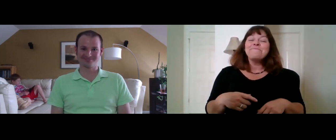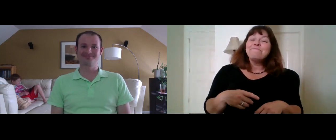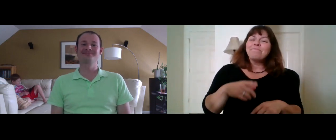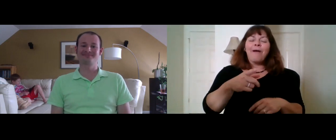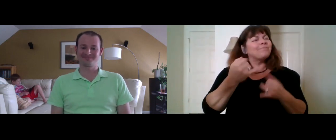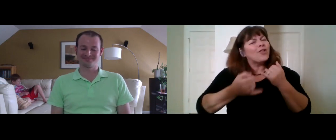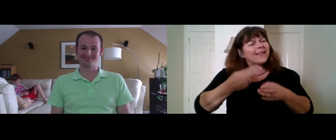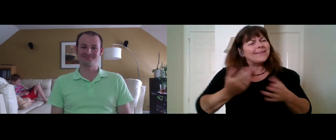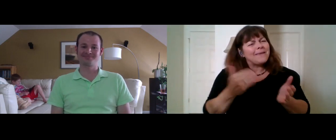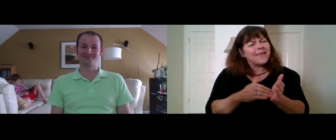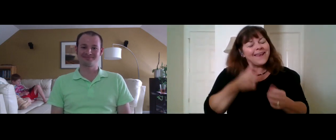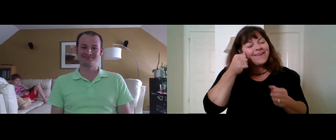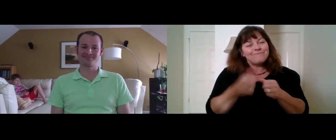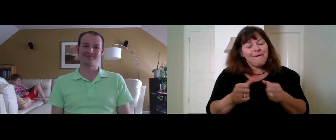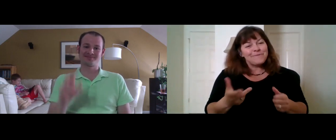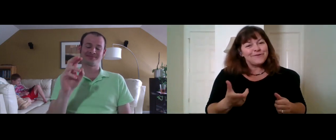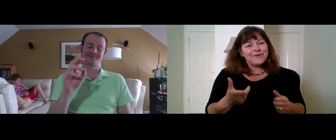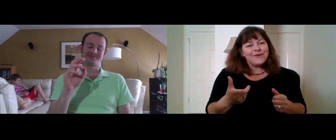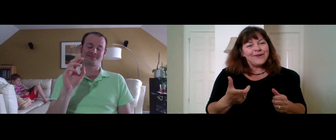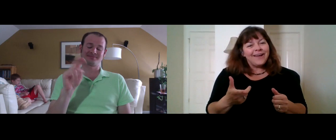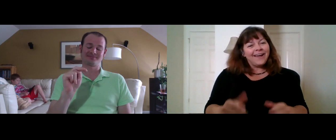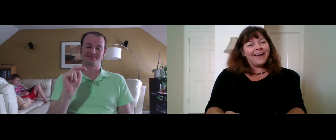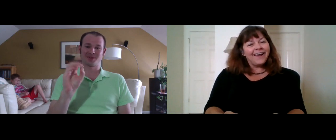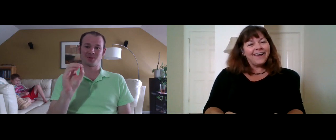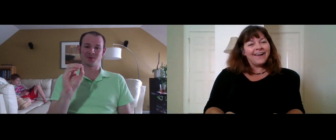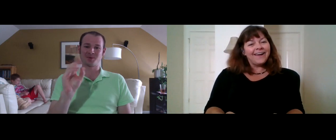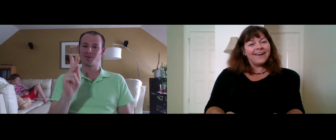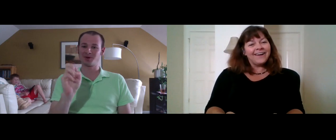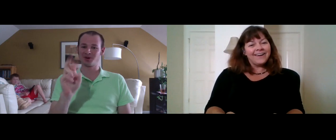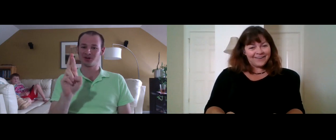What was your last name again, I'm trying to remember Nooker